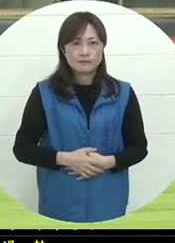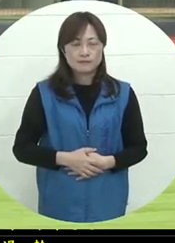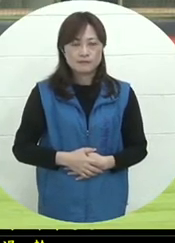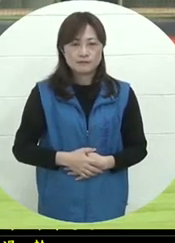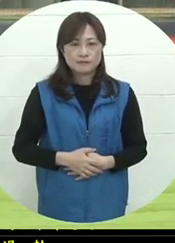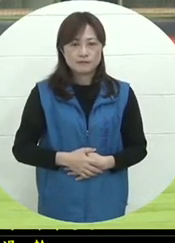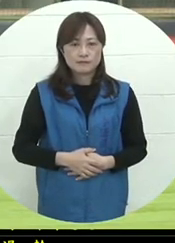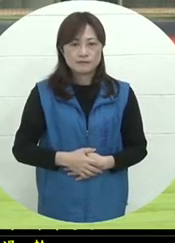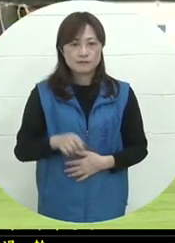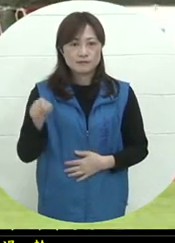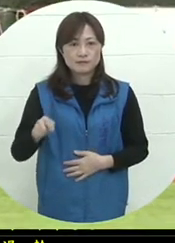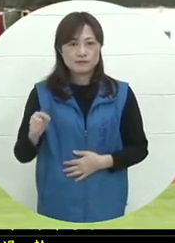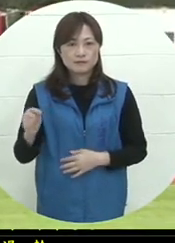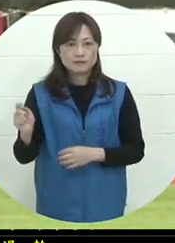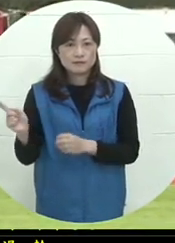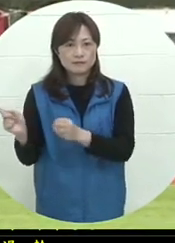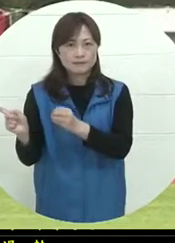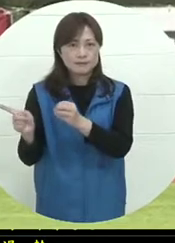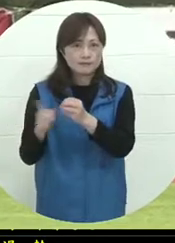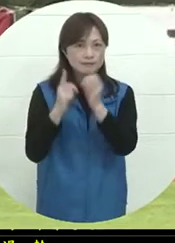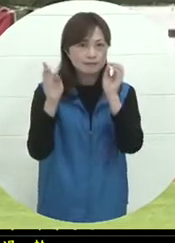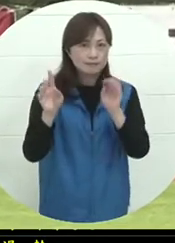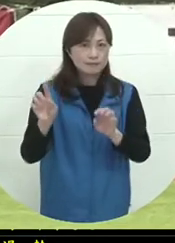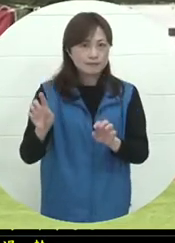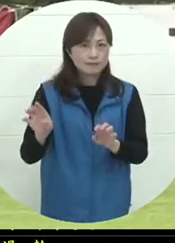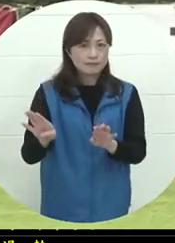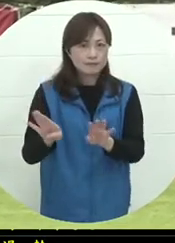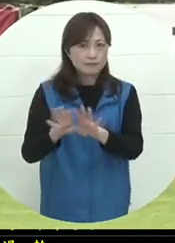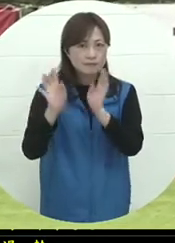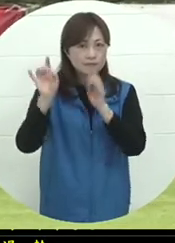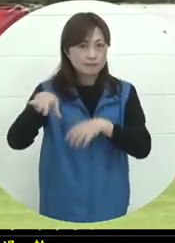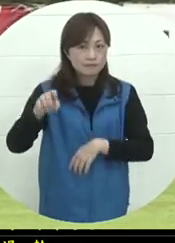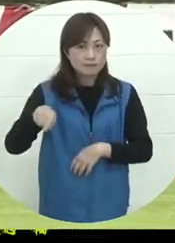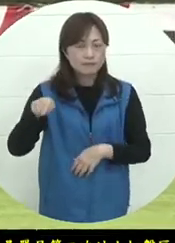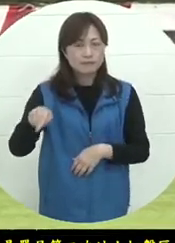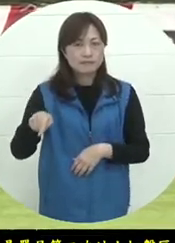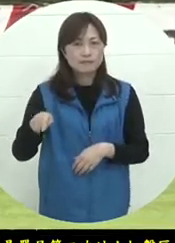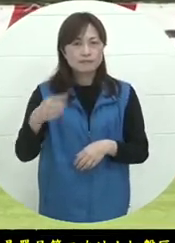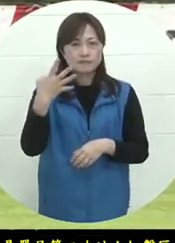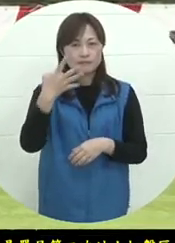Then this sentence The beginning of the formula is from one of his picks to a 4-ball walk.